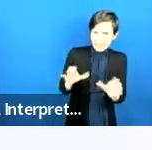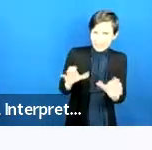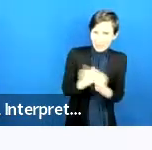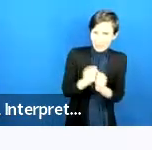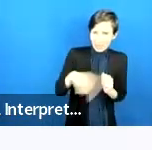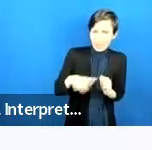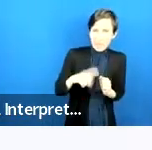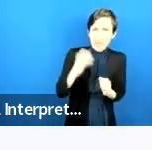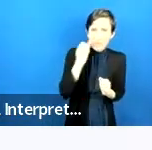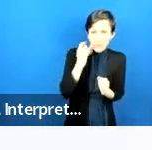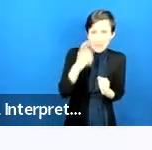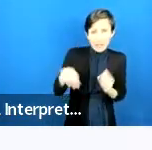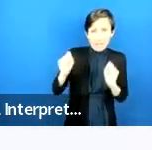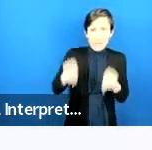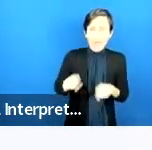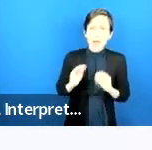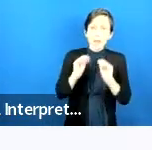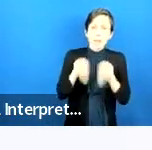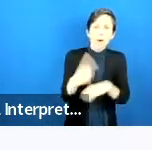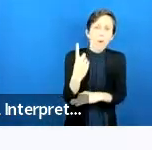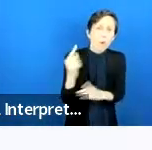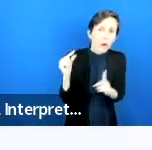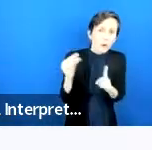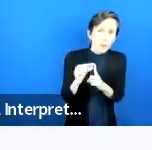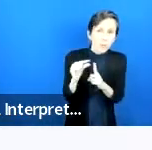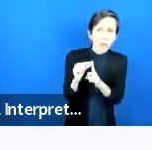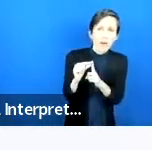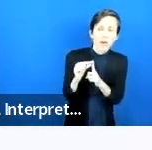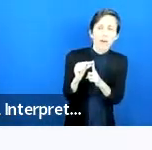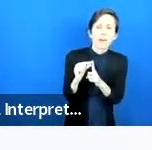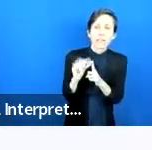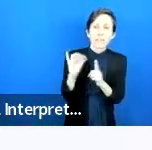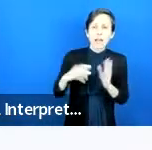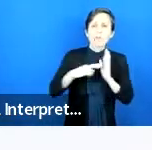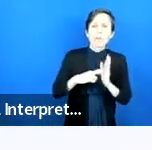to put in one word that captures what you're taking away from today's session.